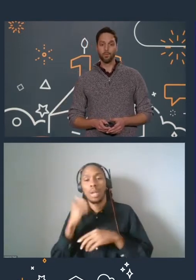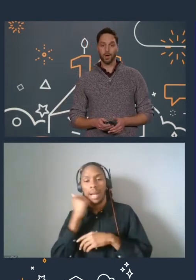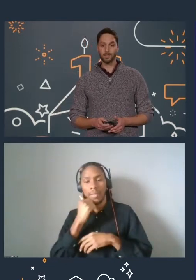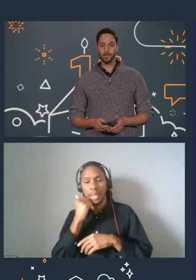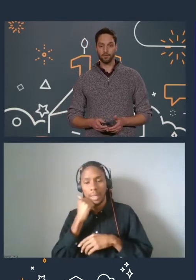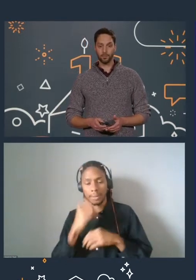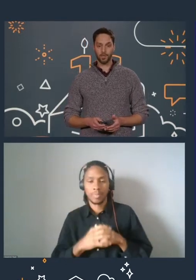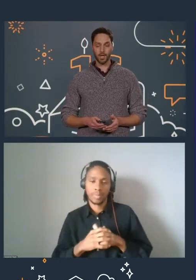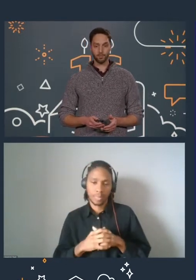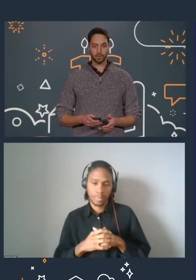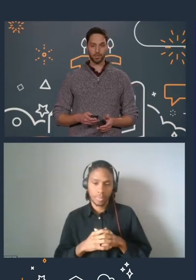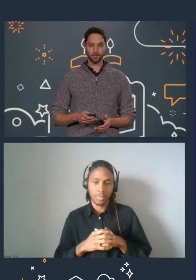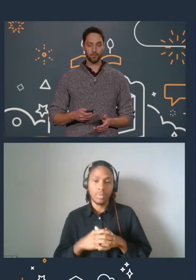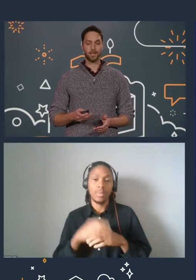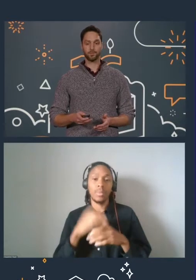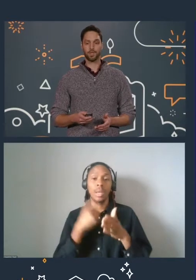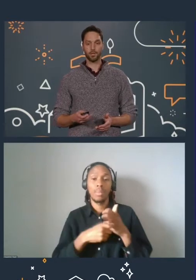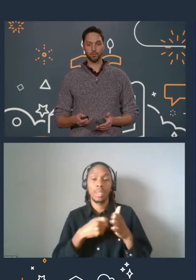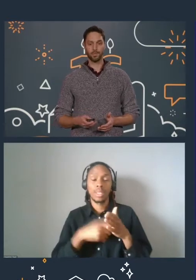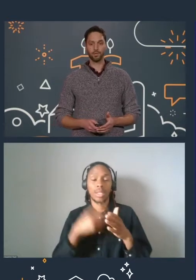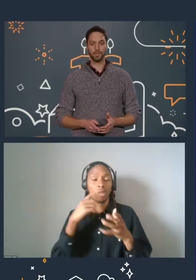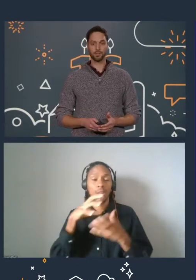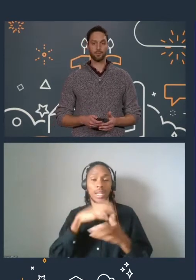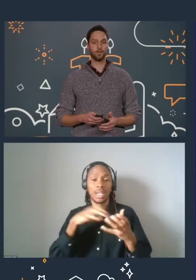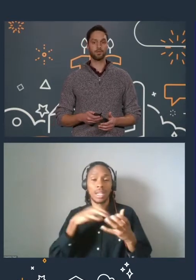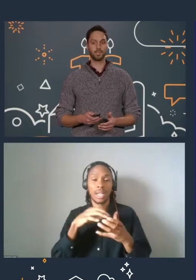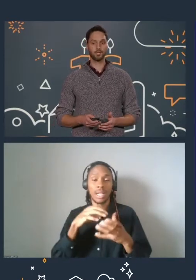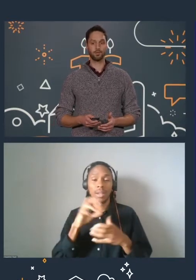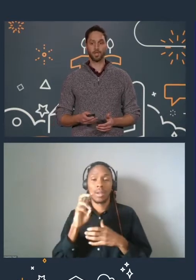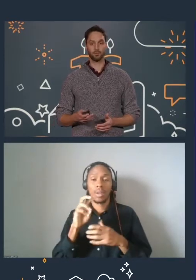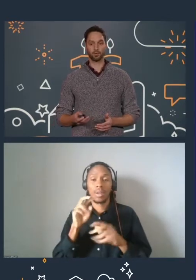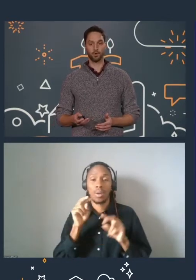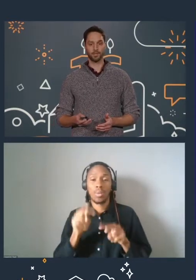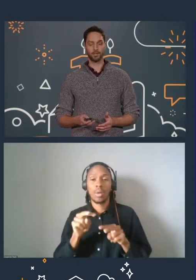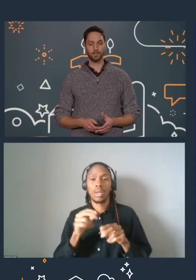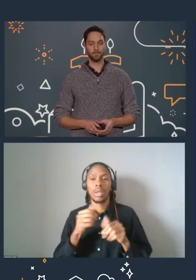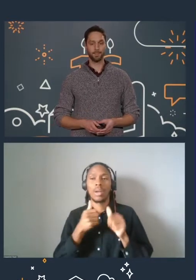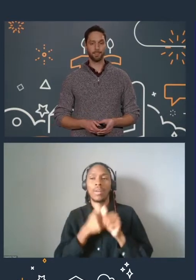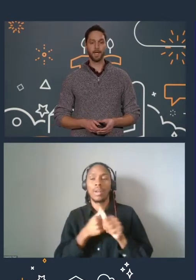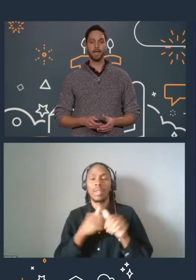Pricing for S3 CloudWatch metrics follows standard CloudWatch pricing.